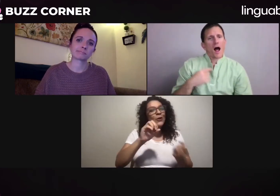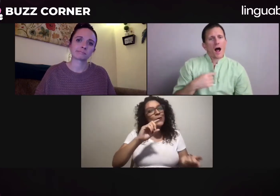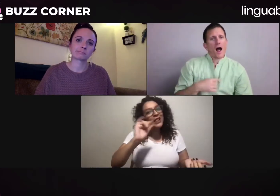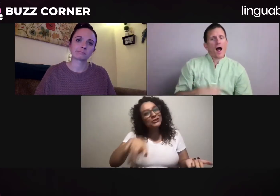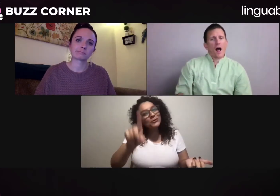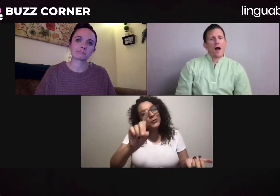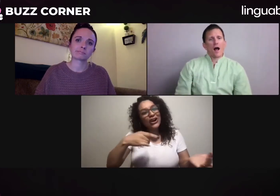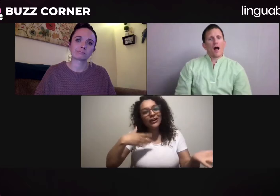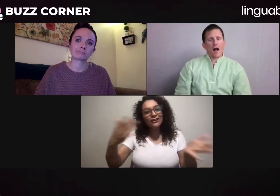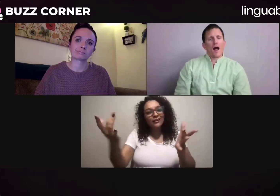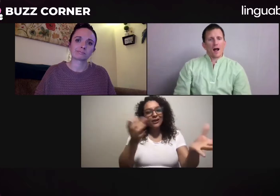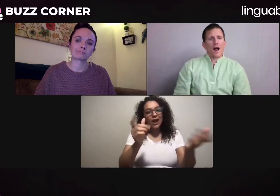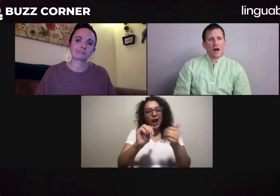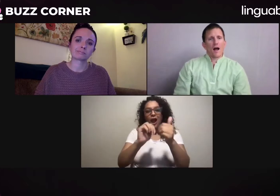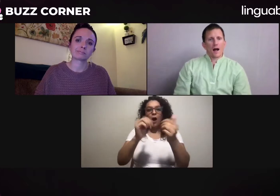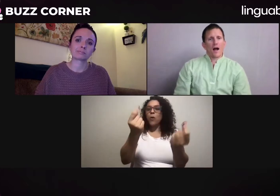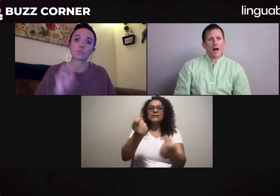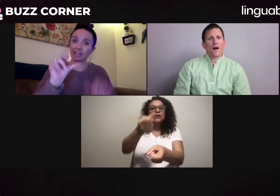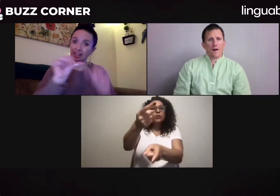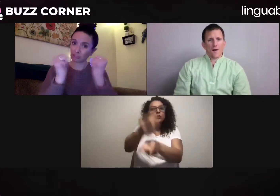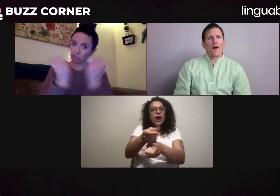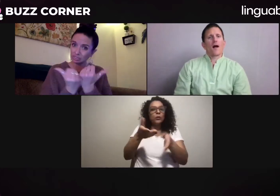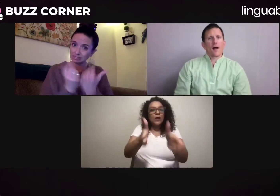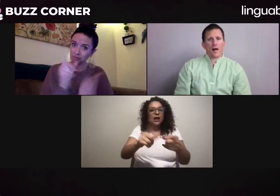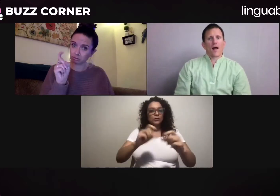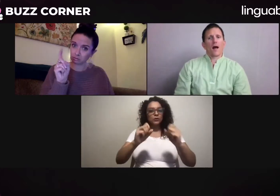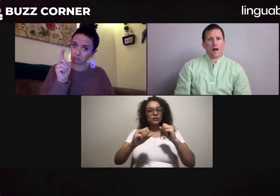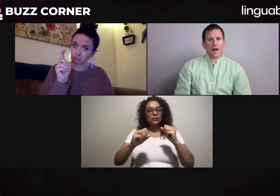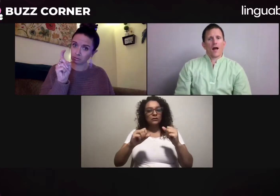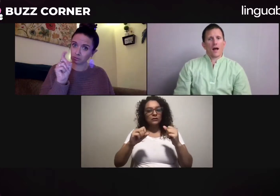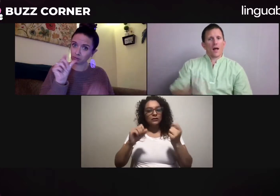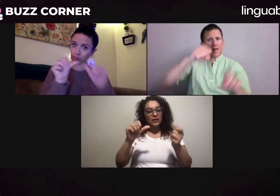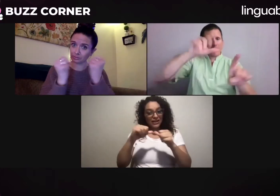And so that caused some strain. And I feel like that's a little bit sticky.